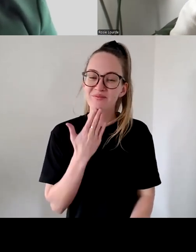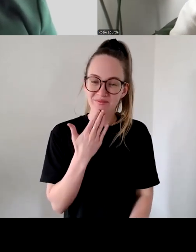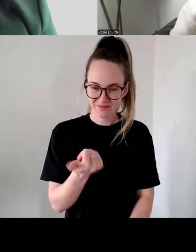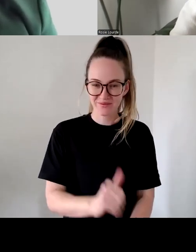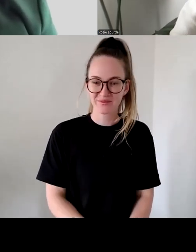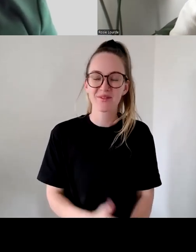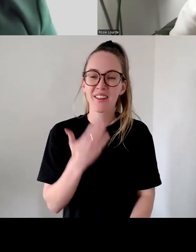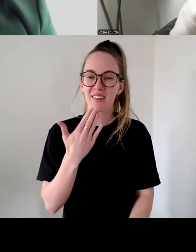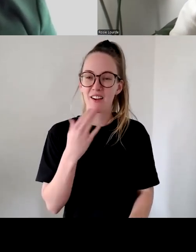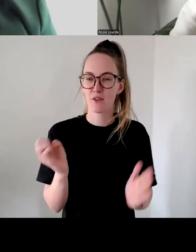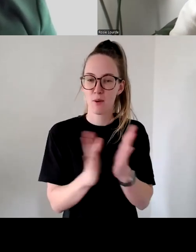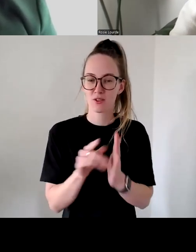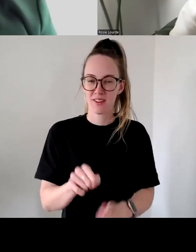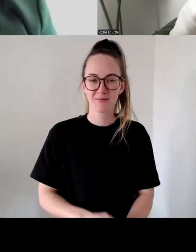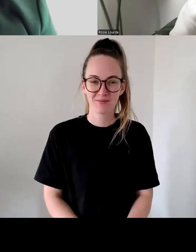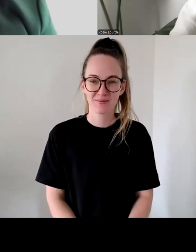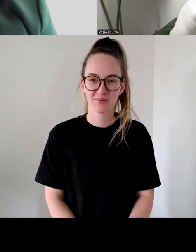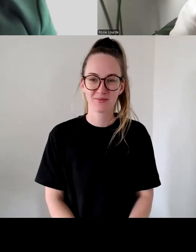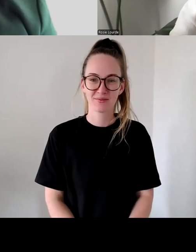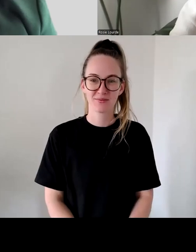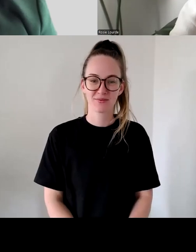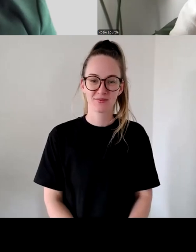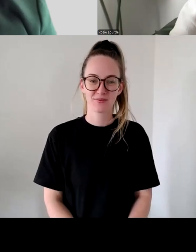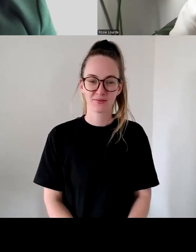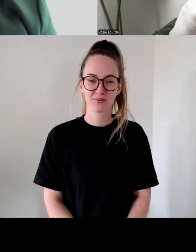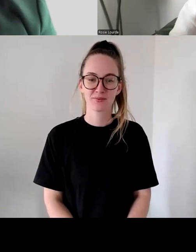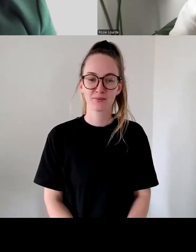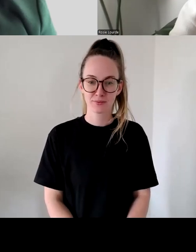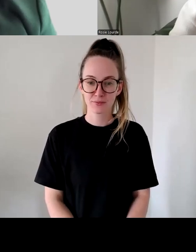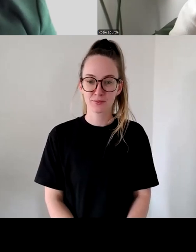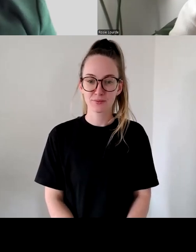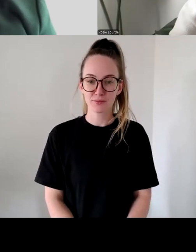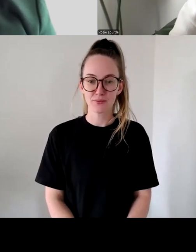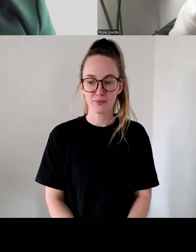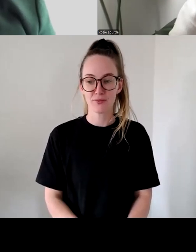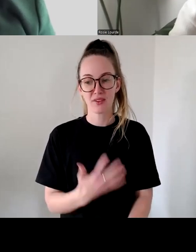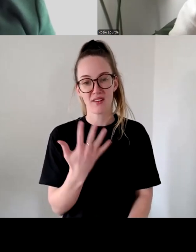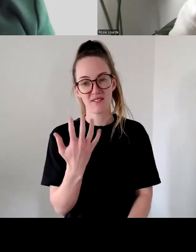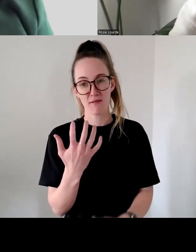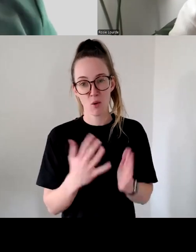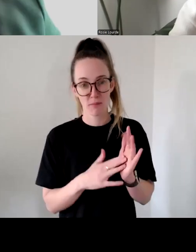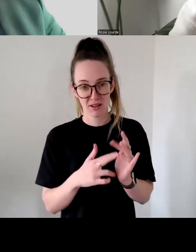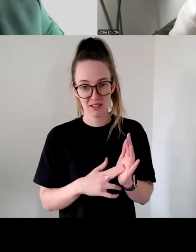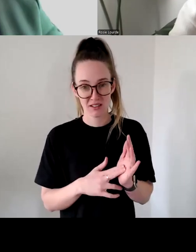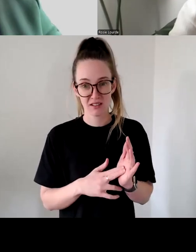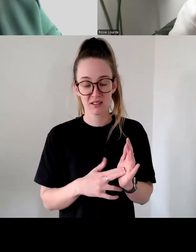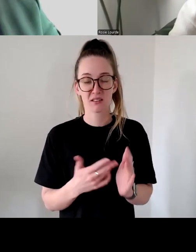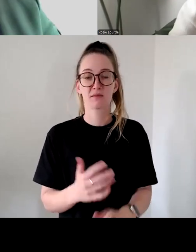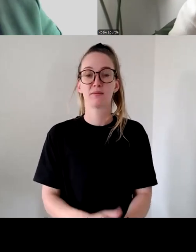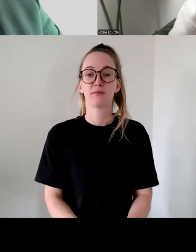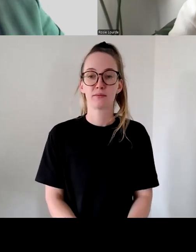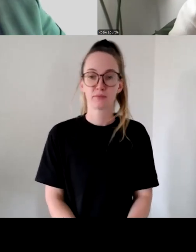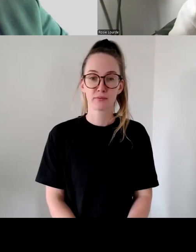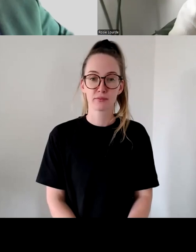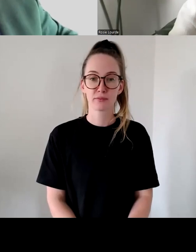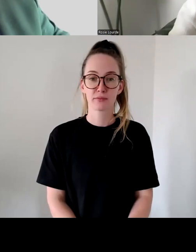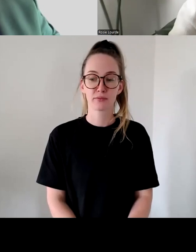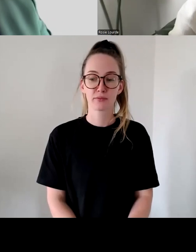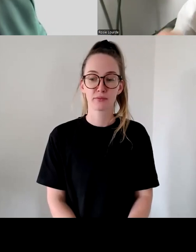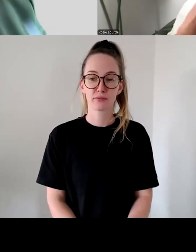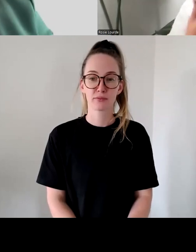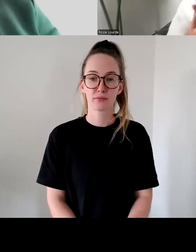whoever did. I guess, with the last five minutes we have, I would love to know if you have any